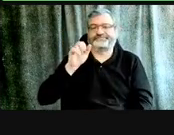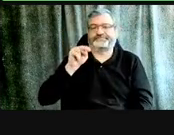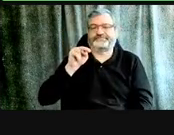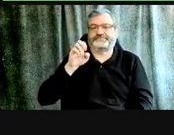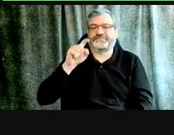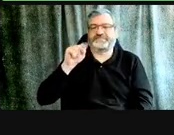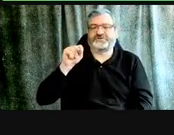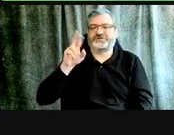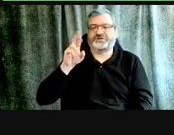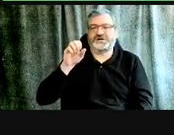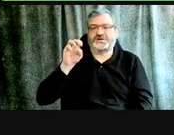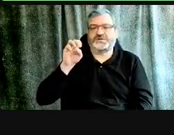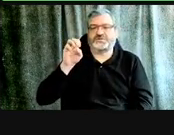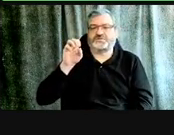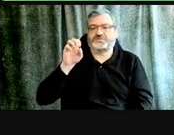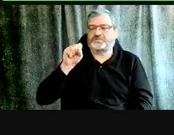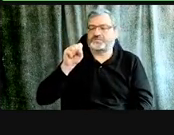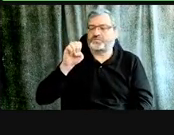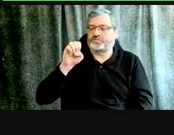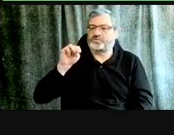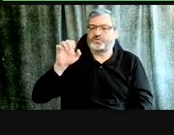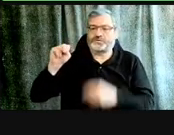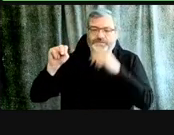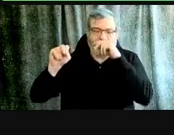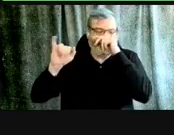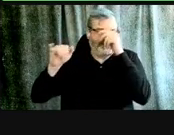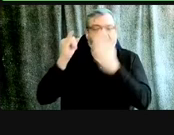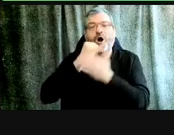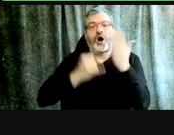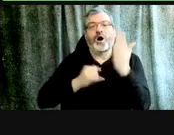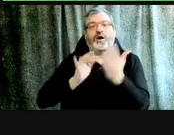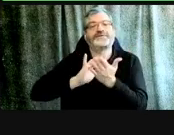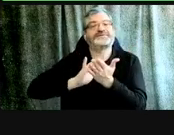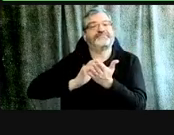at the Arts and Medicine program in Florida that Margaret also mentioned.